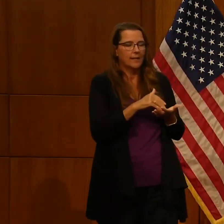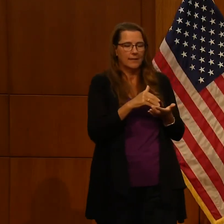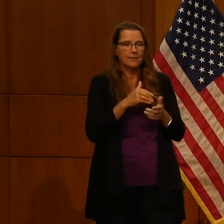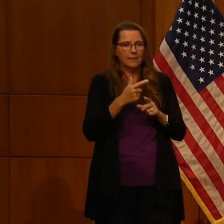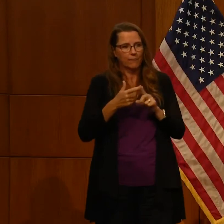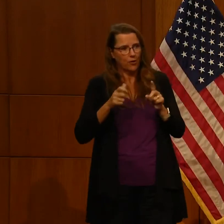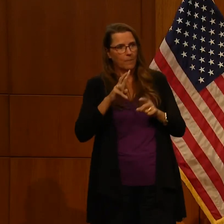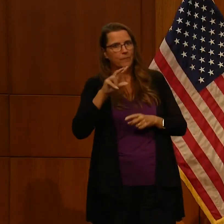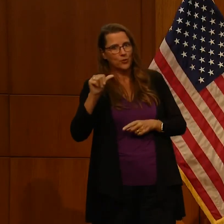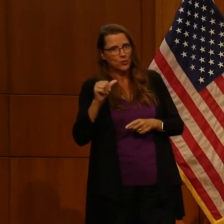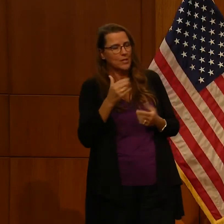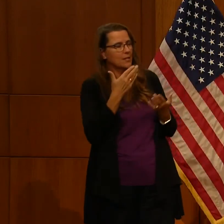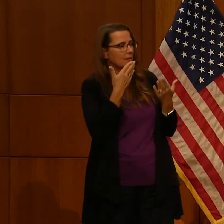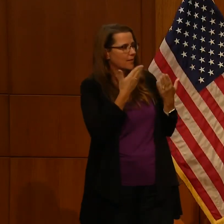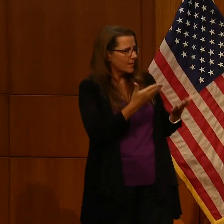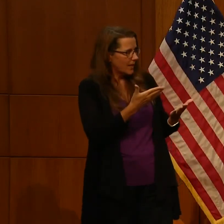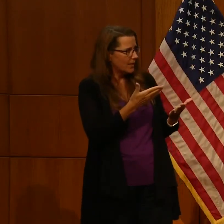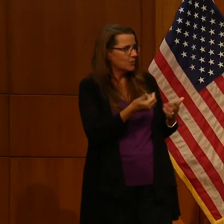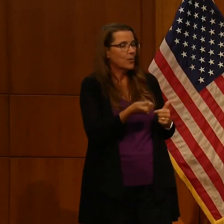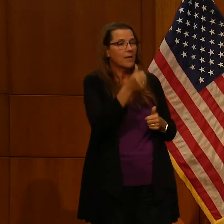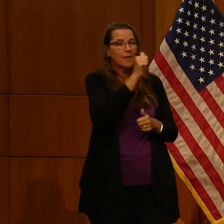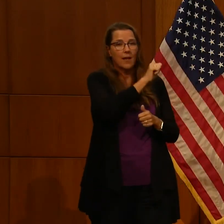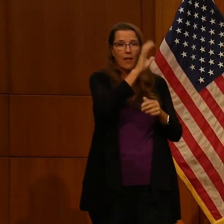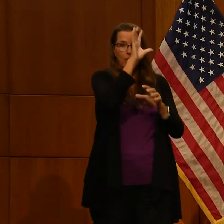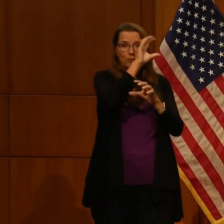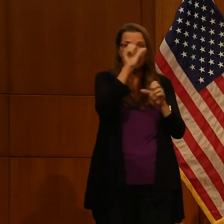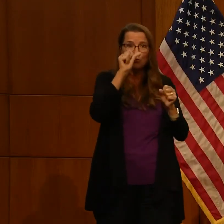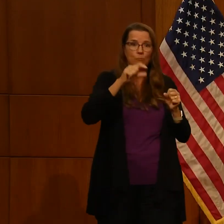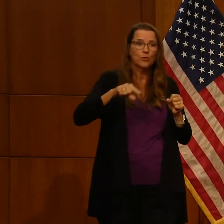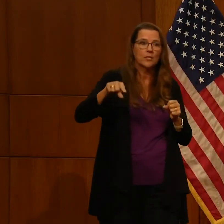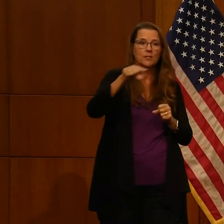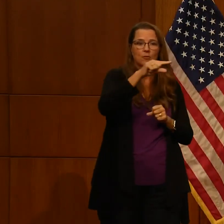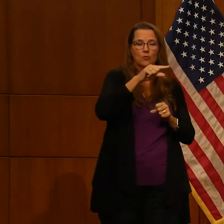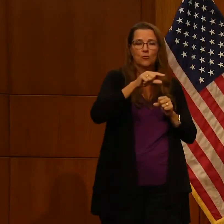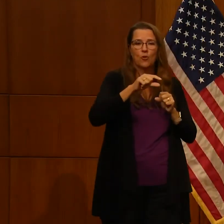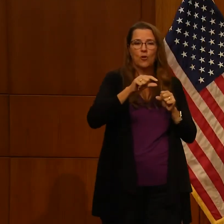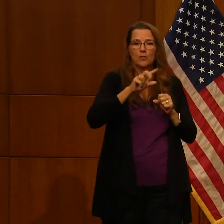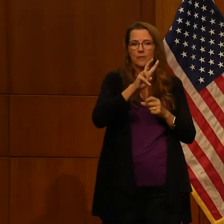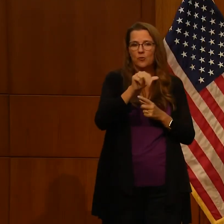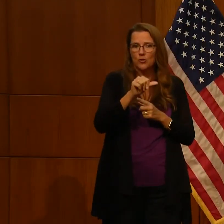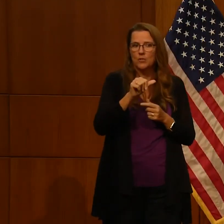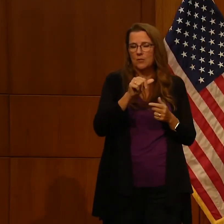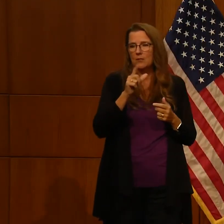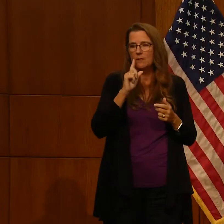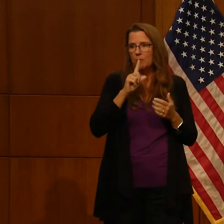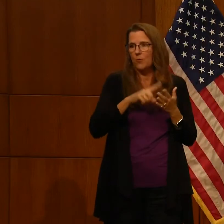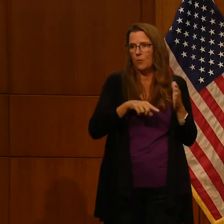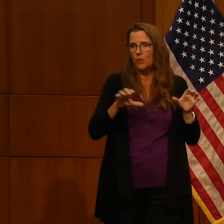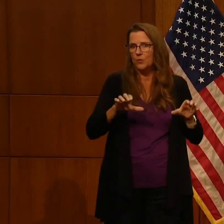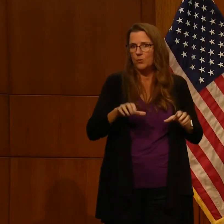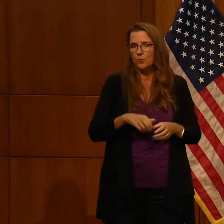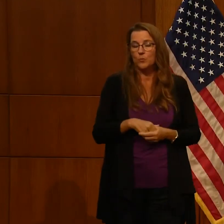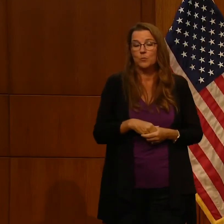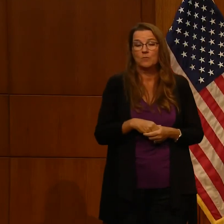THEY NEED TO BE IS IN OUR SCHOOLS AGAIN. I JUST ON BEHALF OF VIRGINIA. THANK YOU AND THE OTHER SUPERINTENDENTS ACROSS